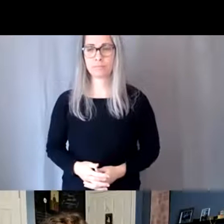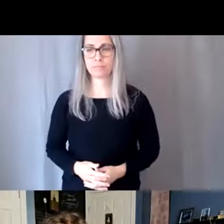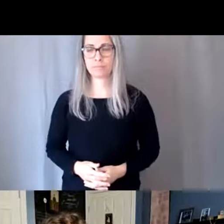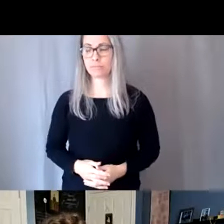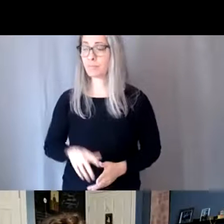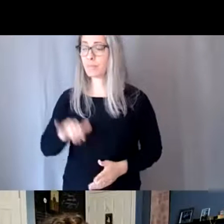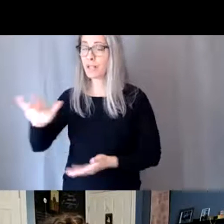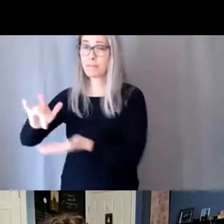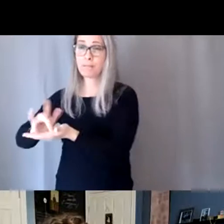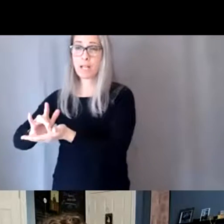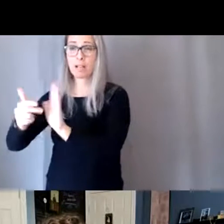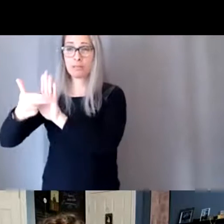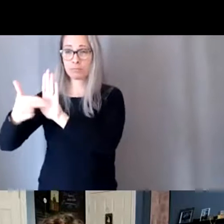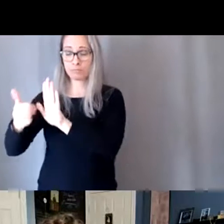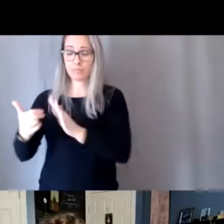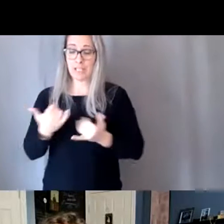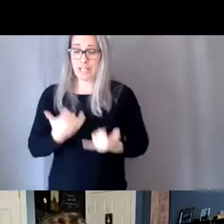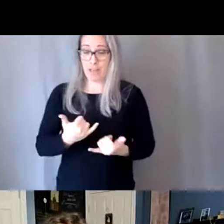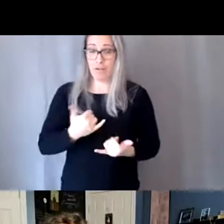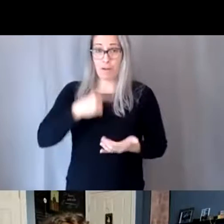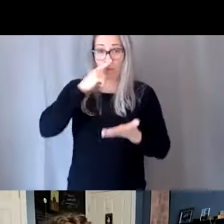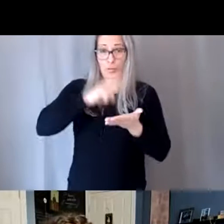a current study that I’m engaged with that's looking at how disability gets